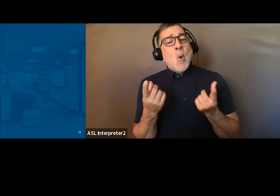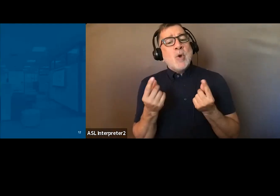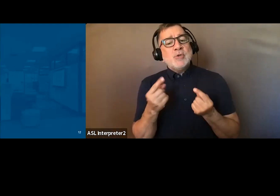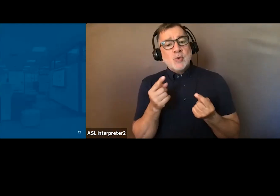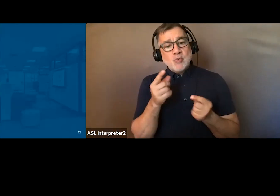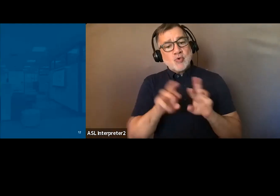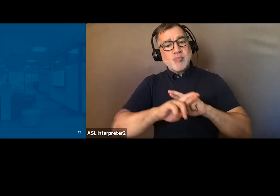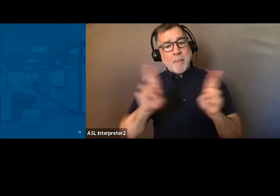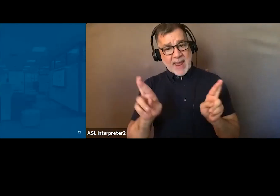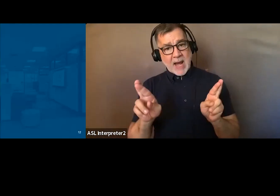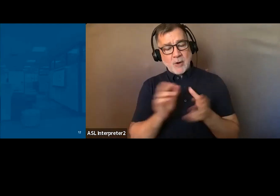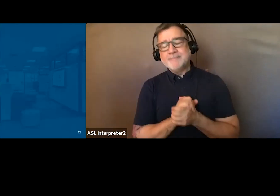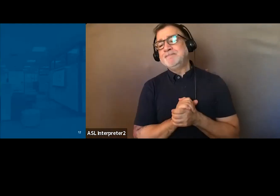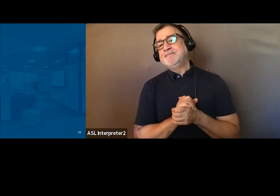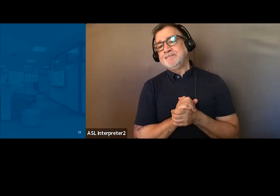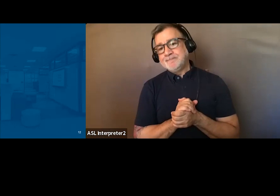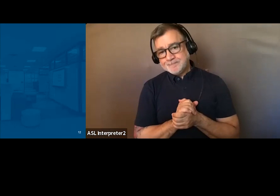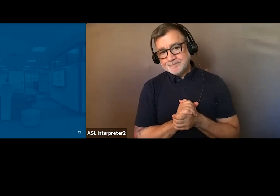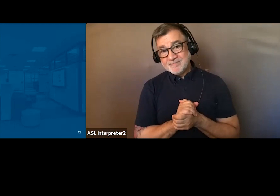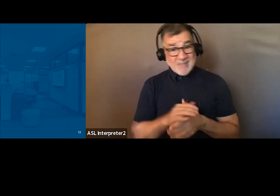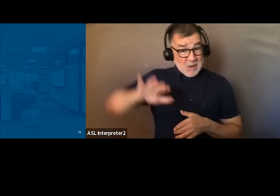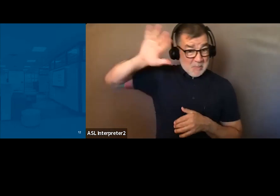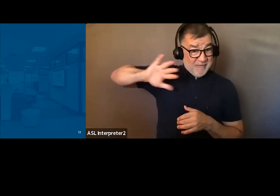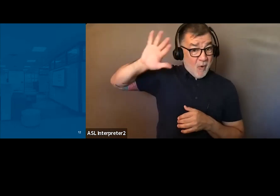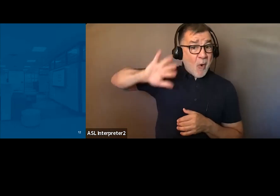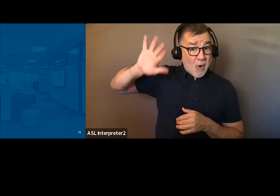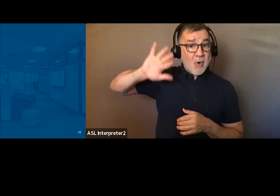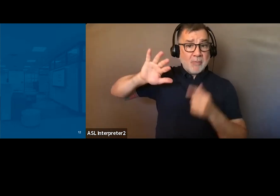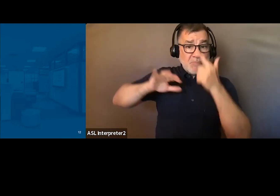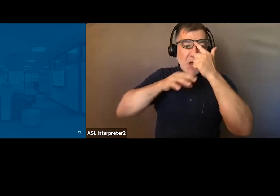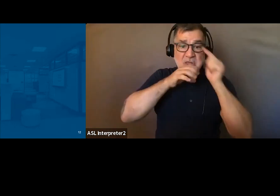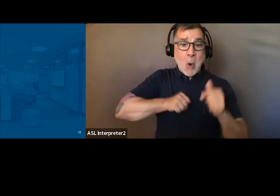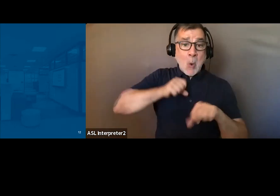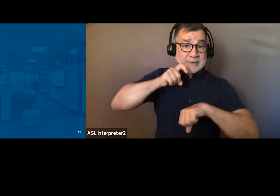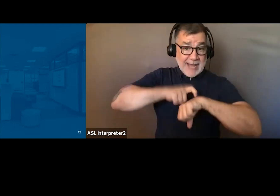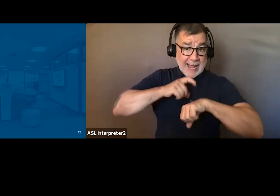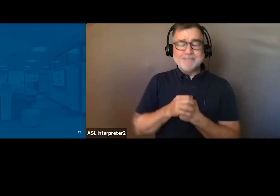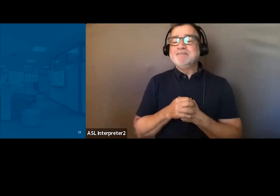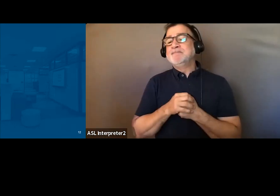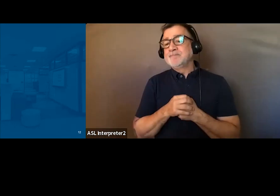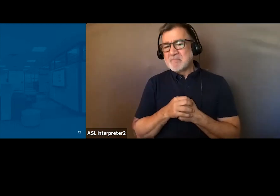Well, what's happening, in the old days, many of you probably either experienced it